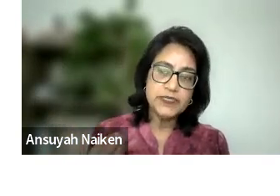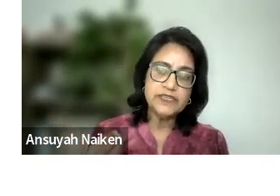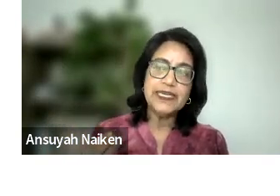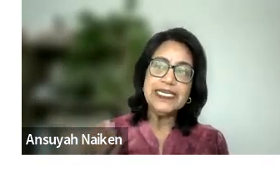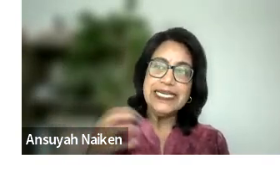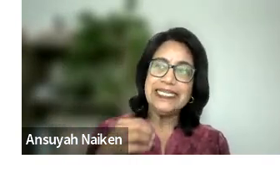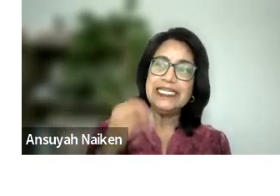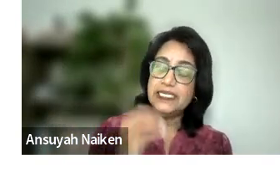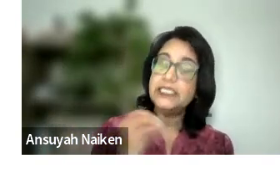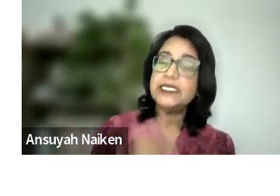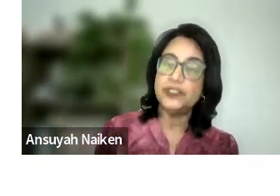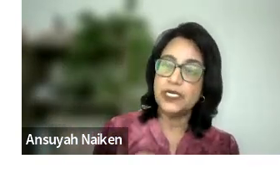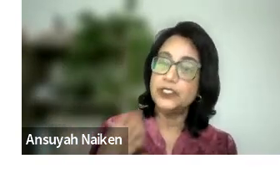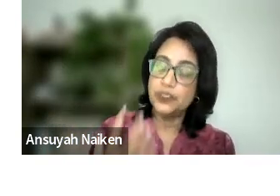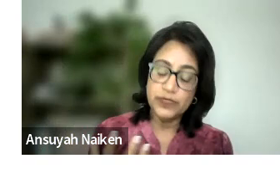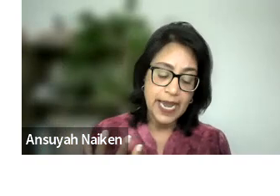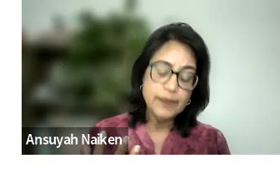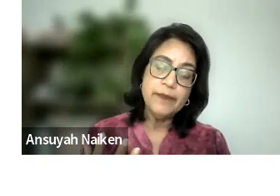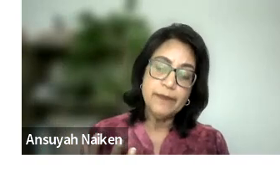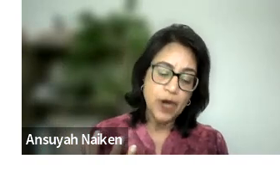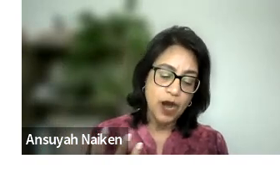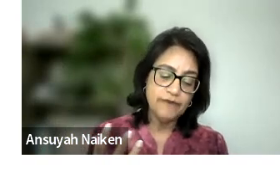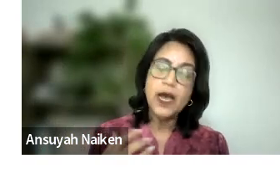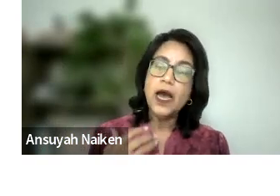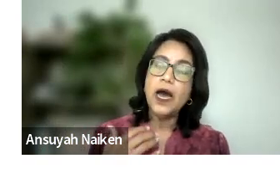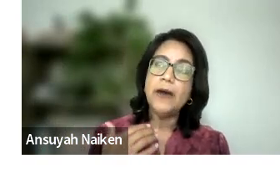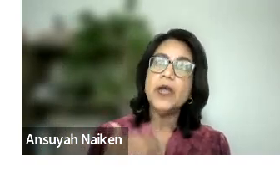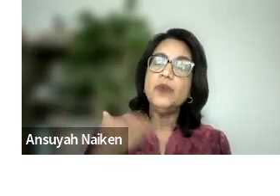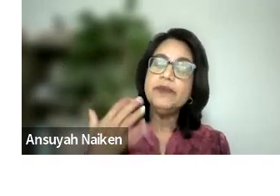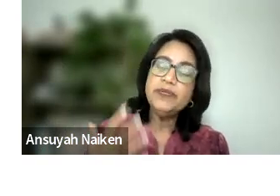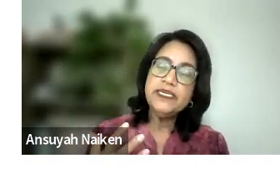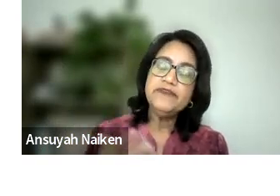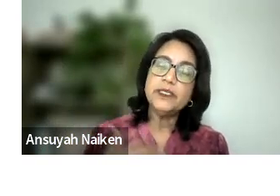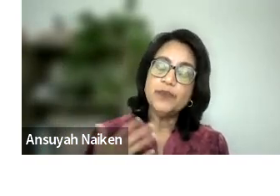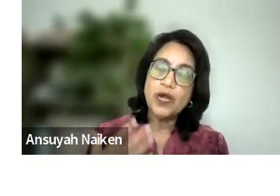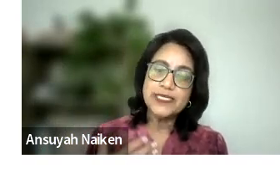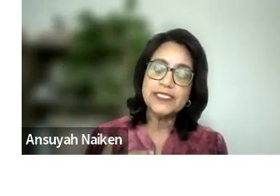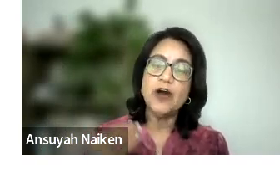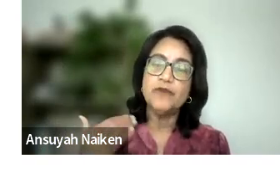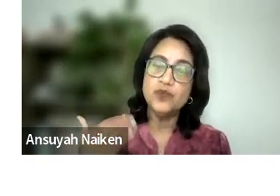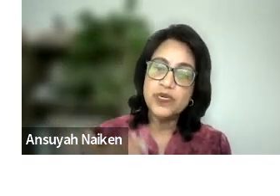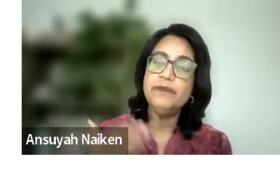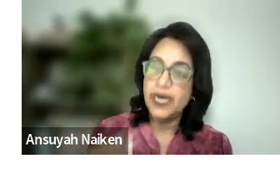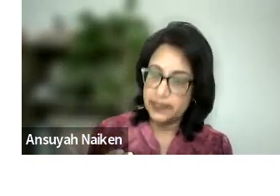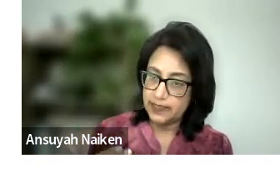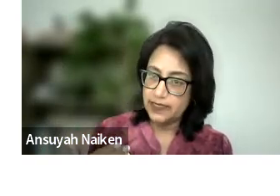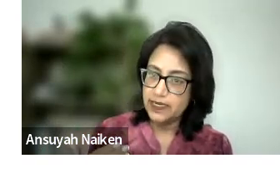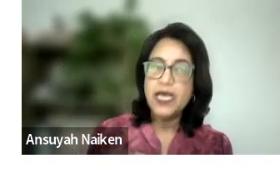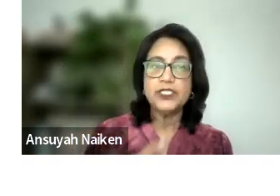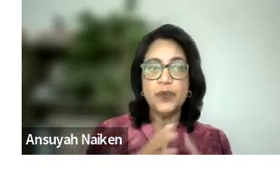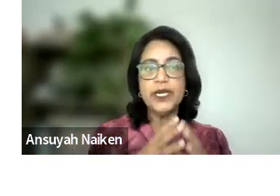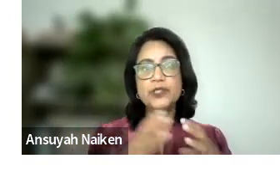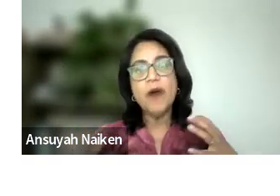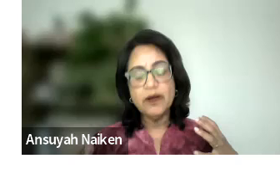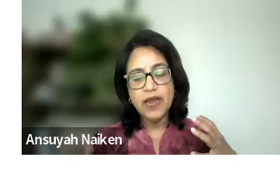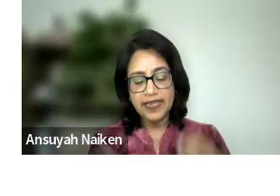And so, some of the traditional views that come with the conversations around disabilities and I'm going to talk about one of them, which is the concept of karma.